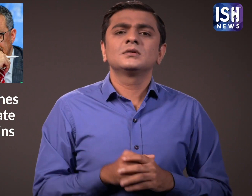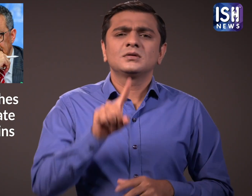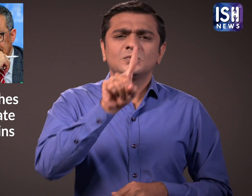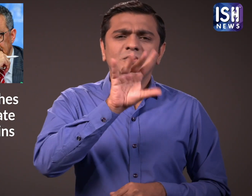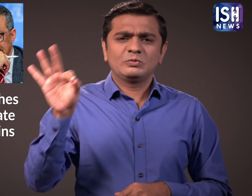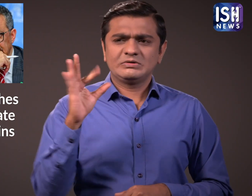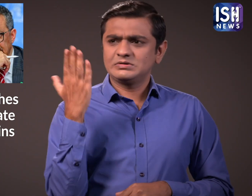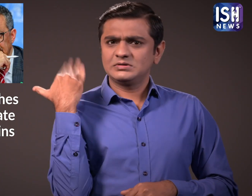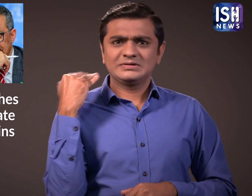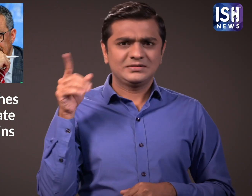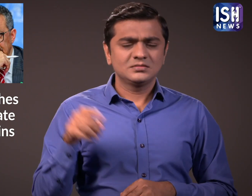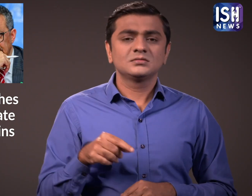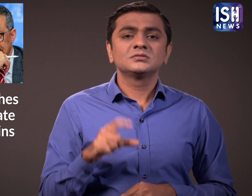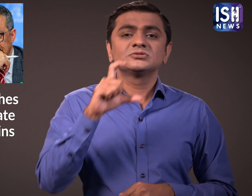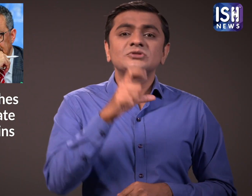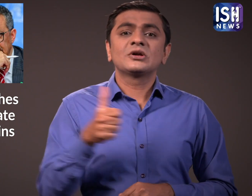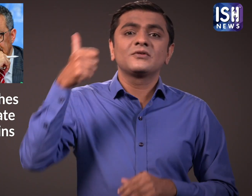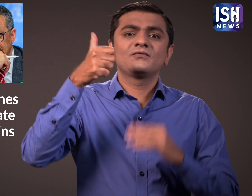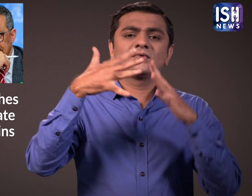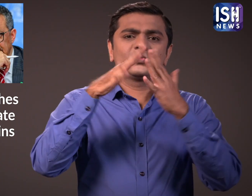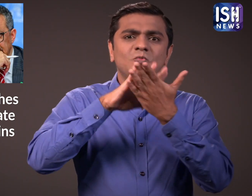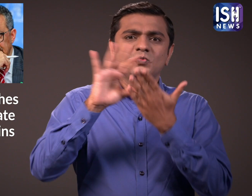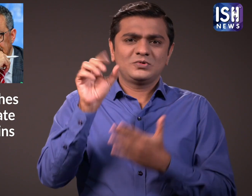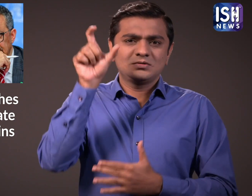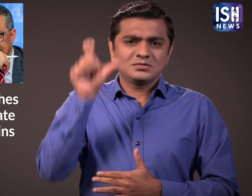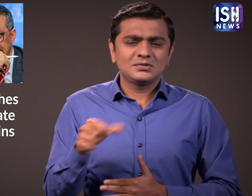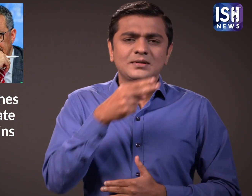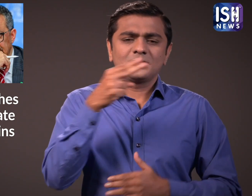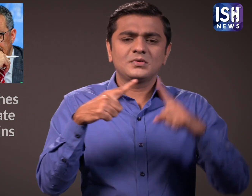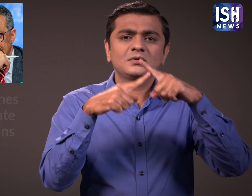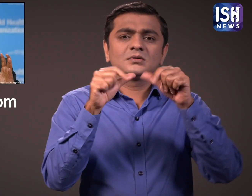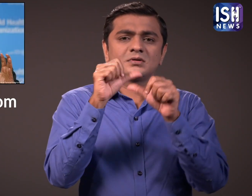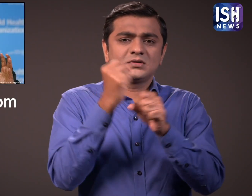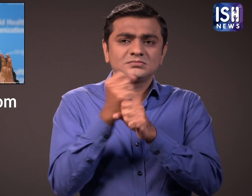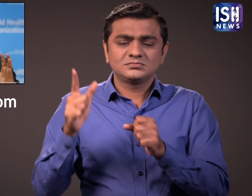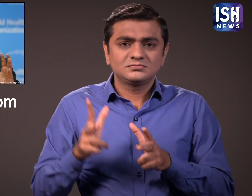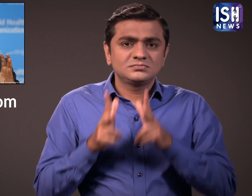last week, WHO Chief Tedros Adhanom Ghebreyesus had said that,